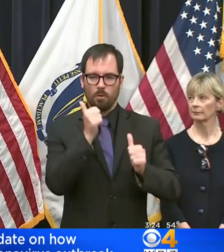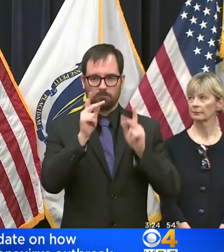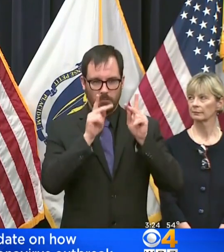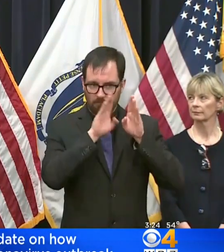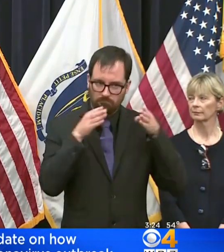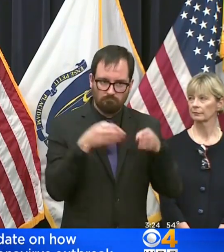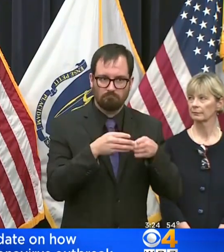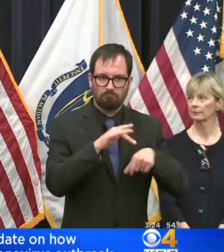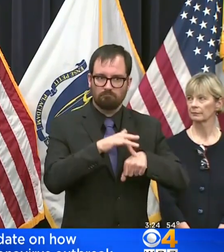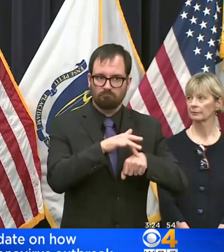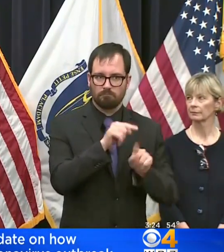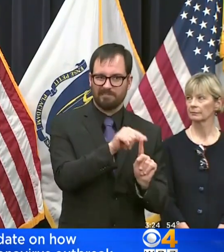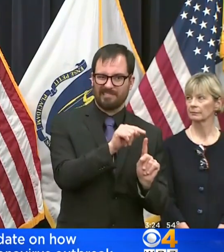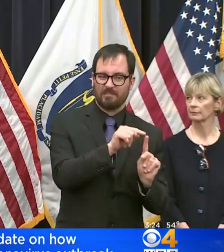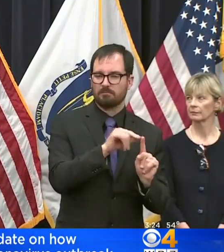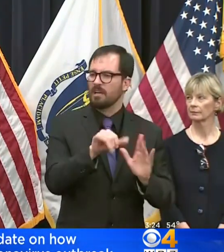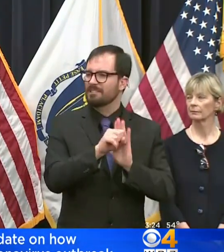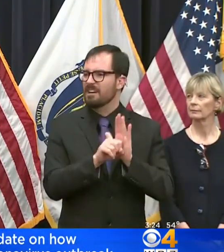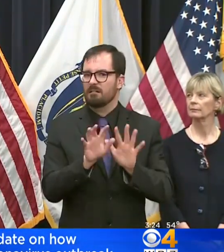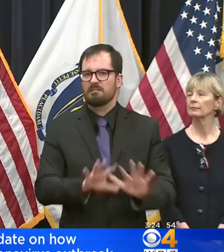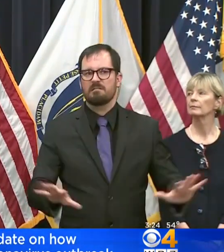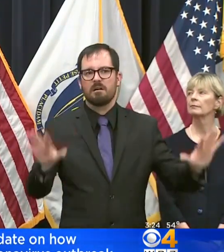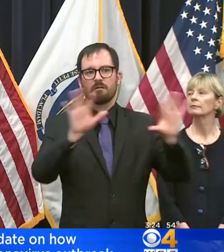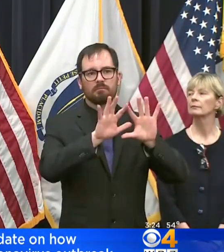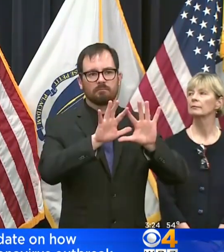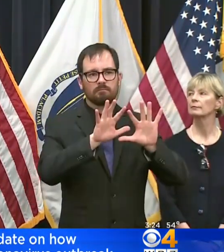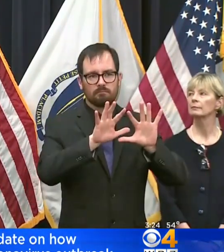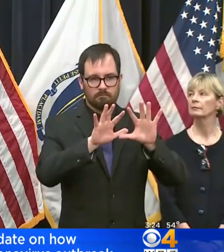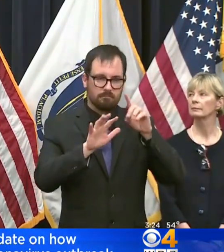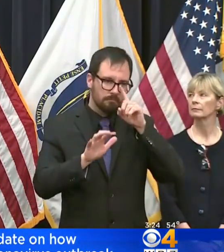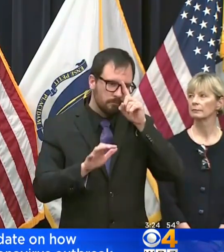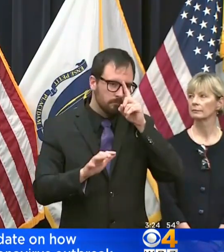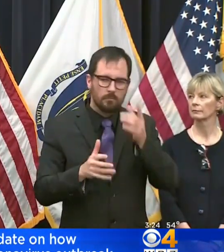PERSONAL PROTECTIVE EQUIPMENT ISSUE, IS THE NUMBER ONE ISSUE